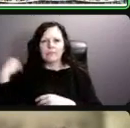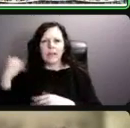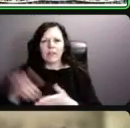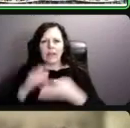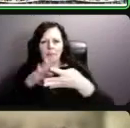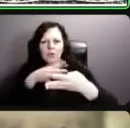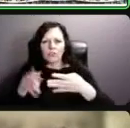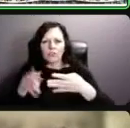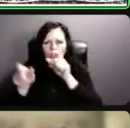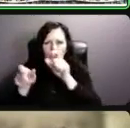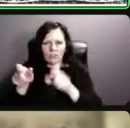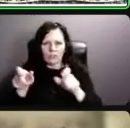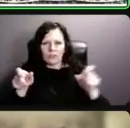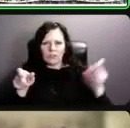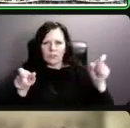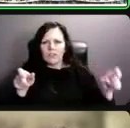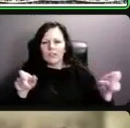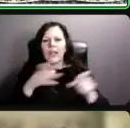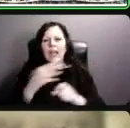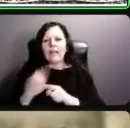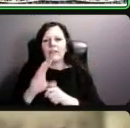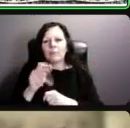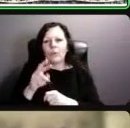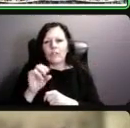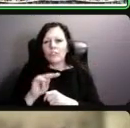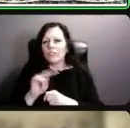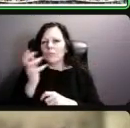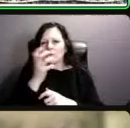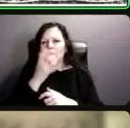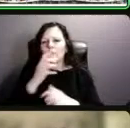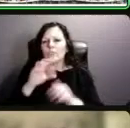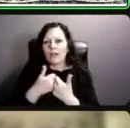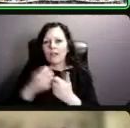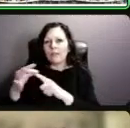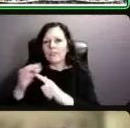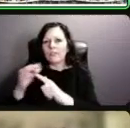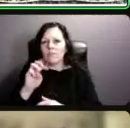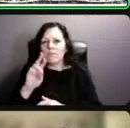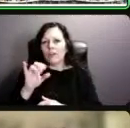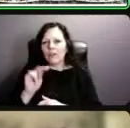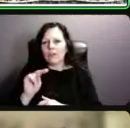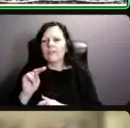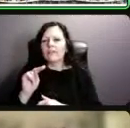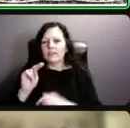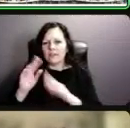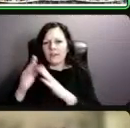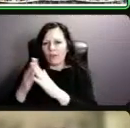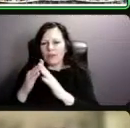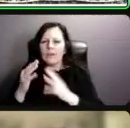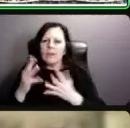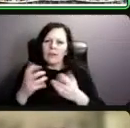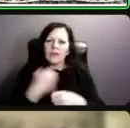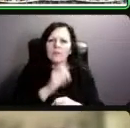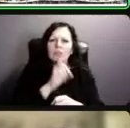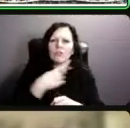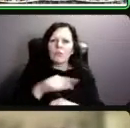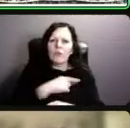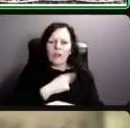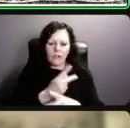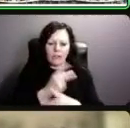CYCLES CAN RLLY IMPACTHAT ON THAT FNT OF OU CHART ANDW